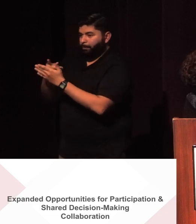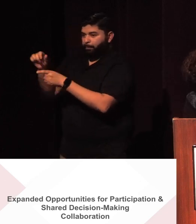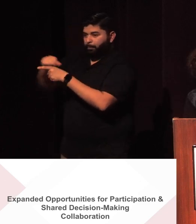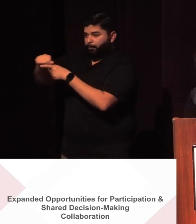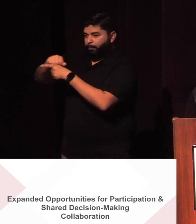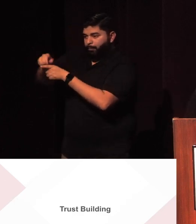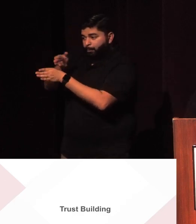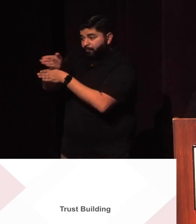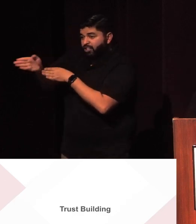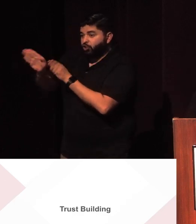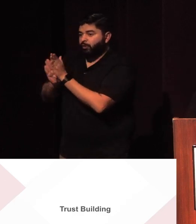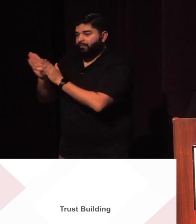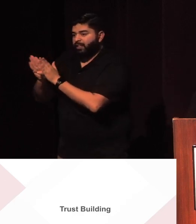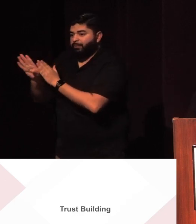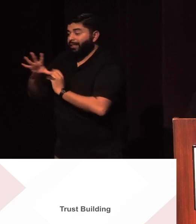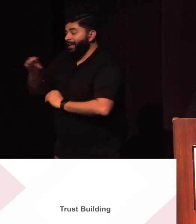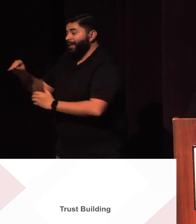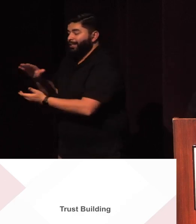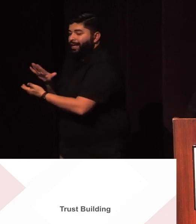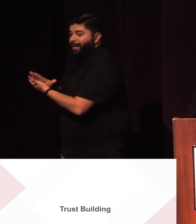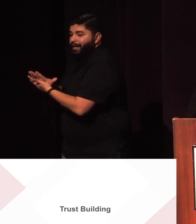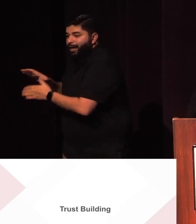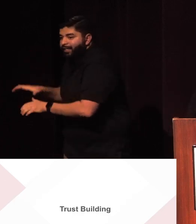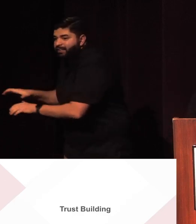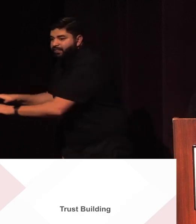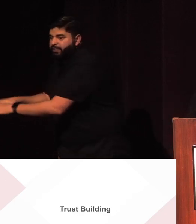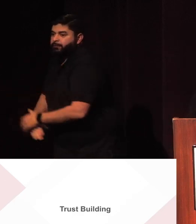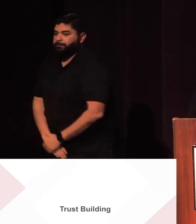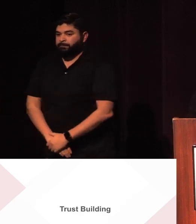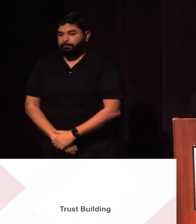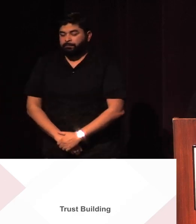college wide meetings, dialogue, governance, and professional development activities.